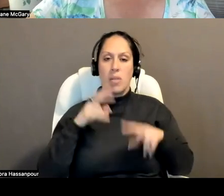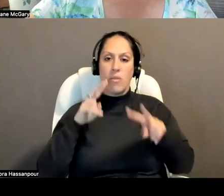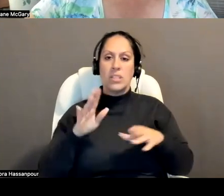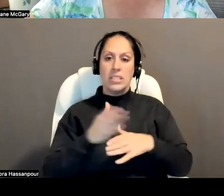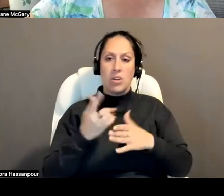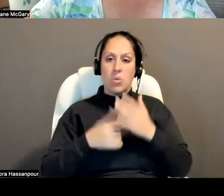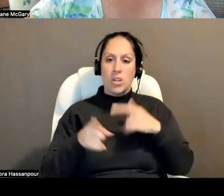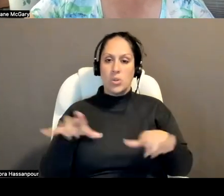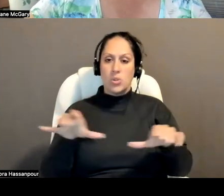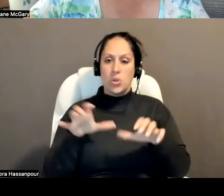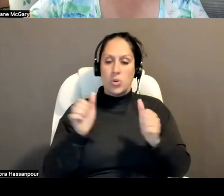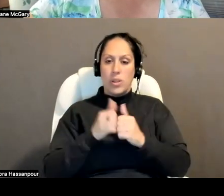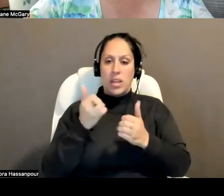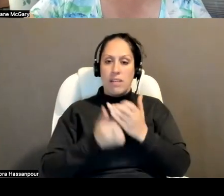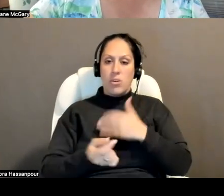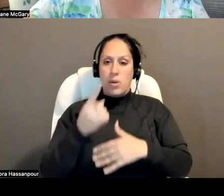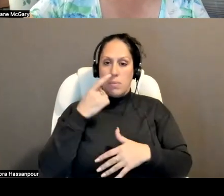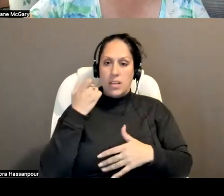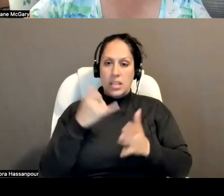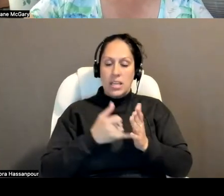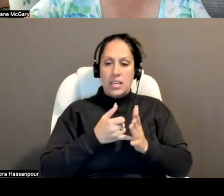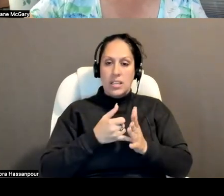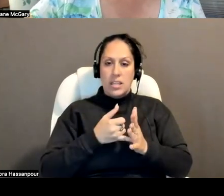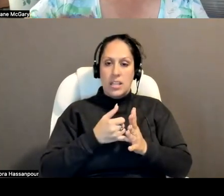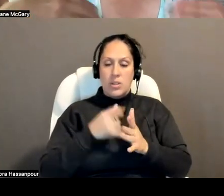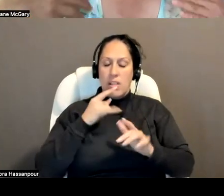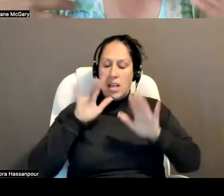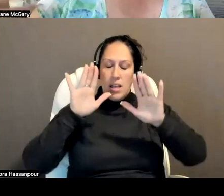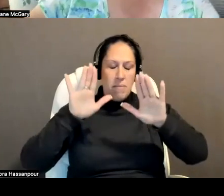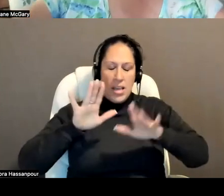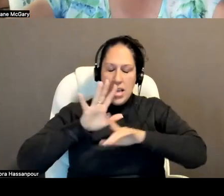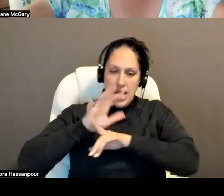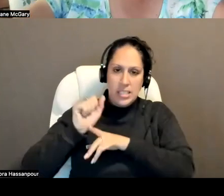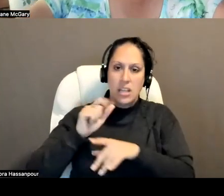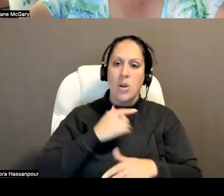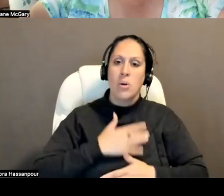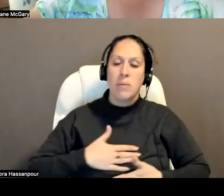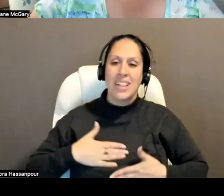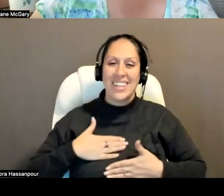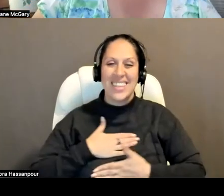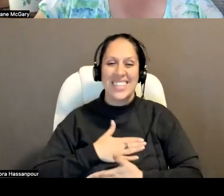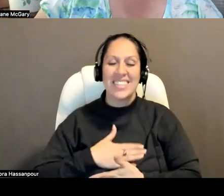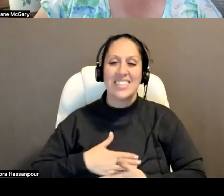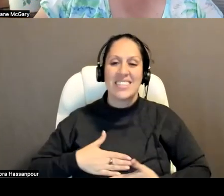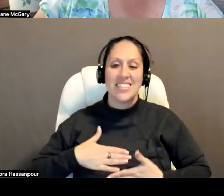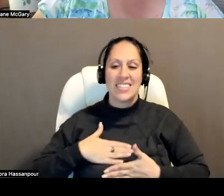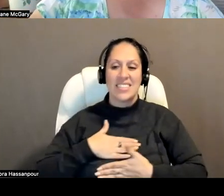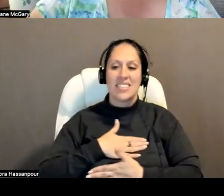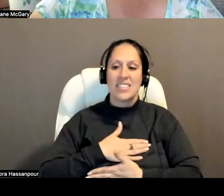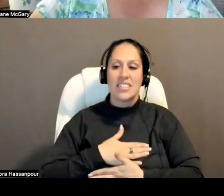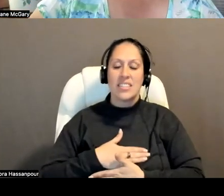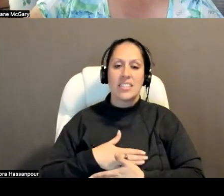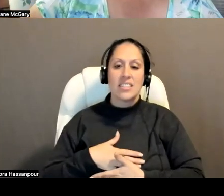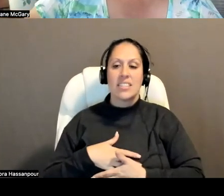with everyone, because it's just amazing! So, please come and see these wonderful